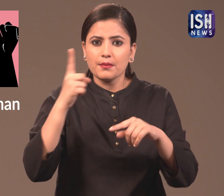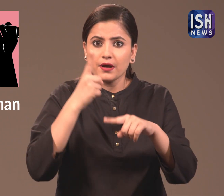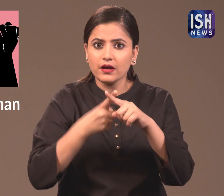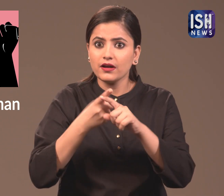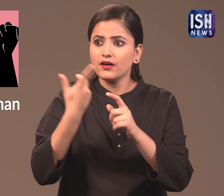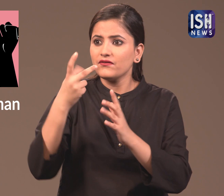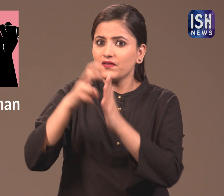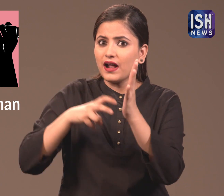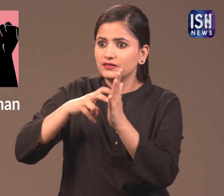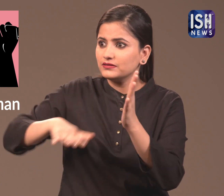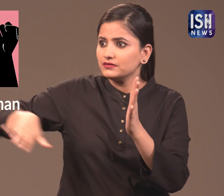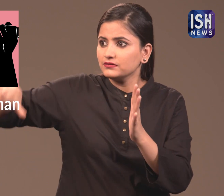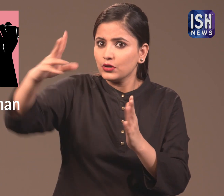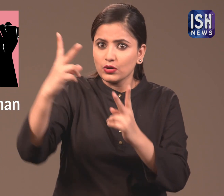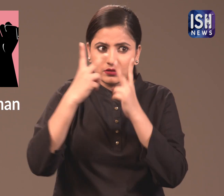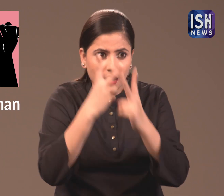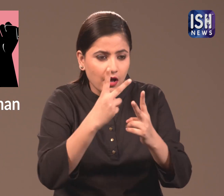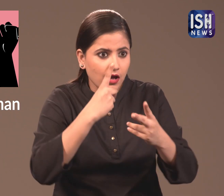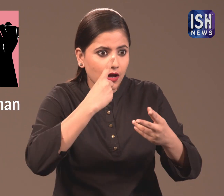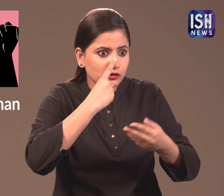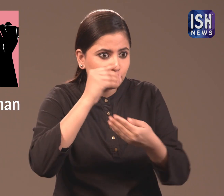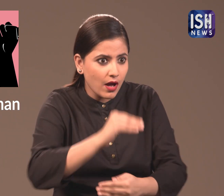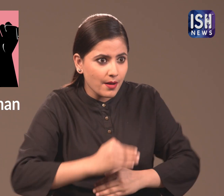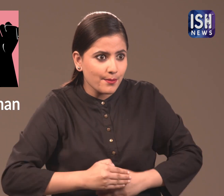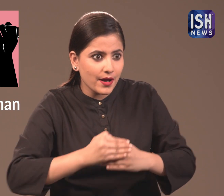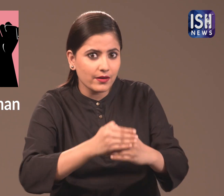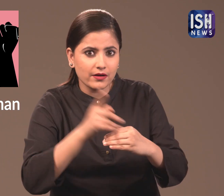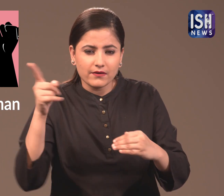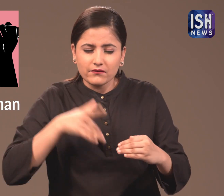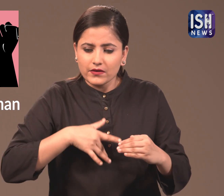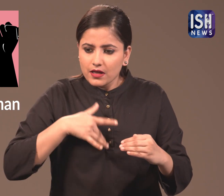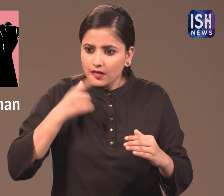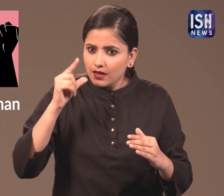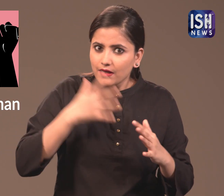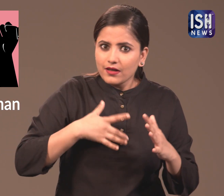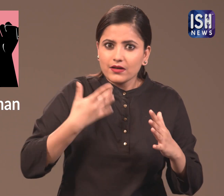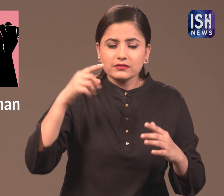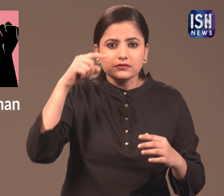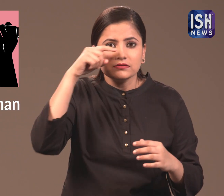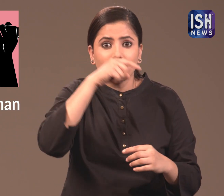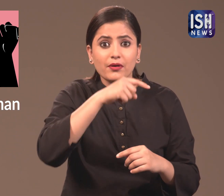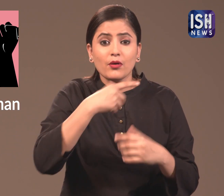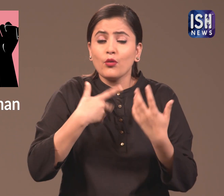He felt ashamed that the villagers would see she was pregnant.